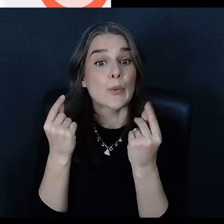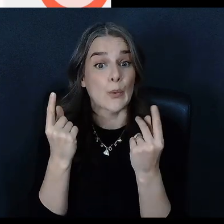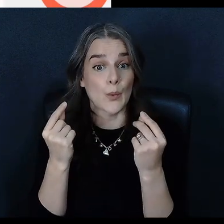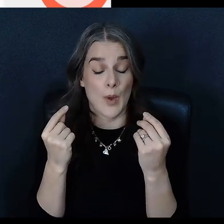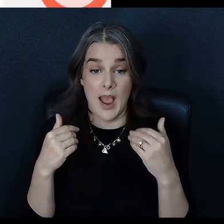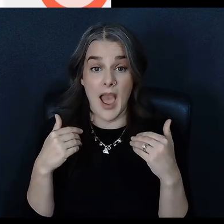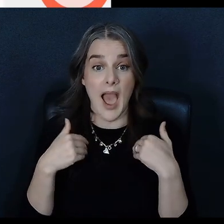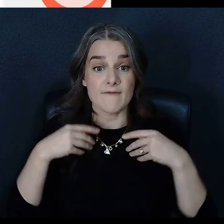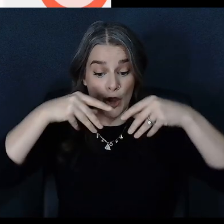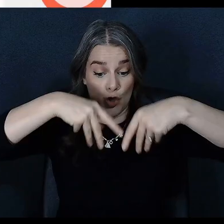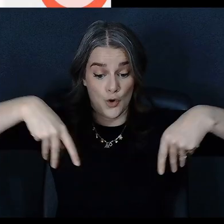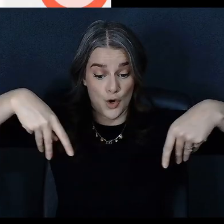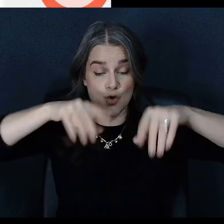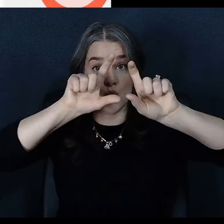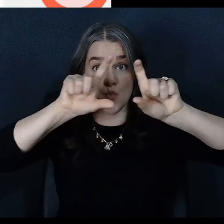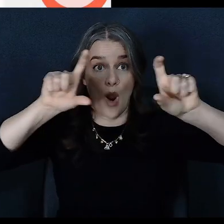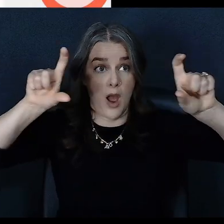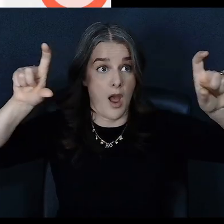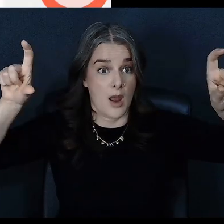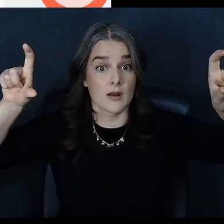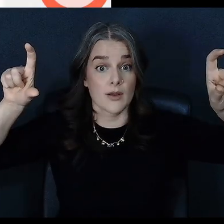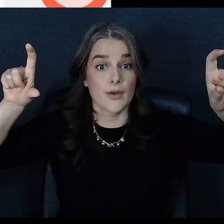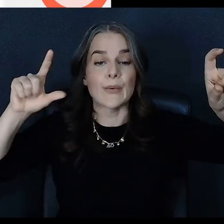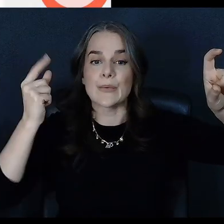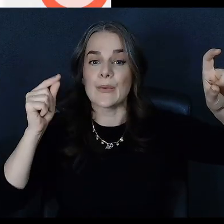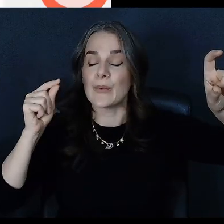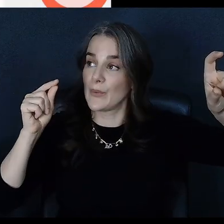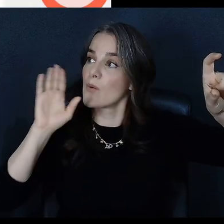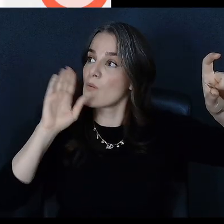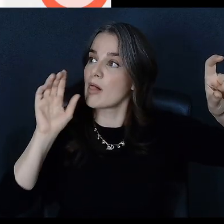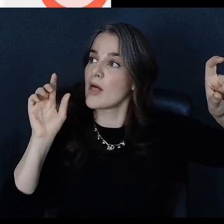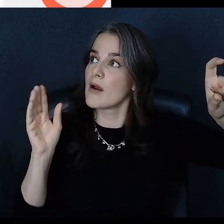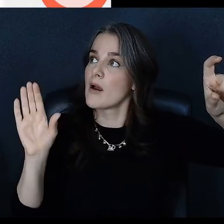the little rollers just roll my curtain across to open it. And when I'm ready to close it, I